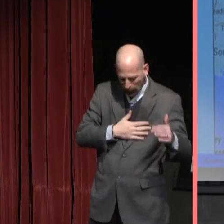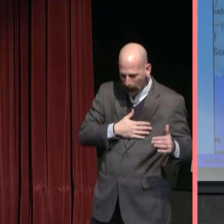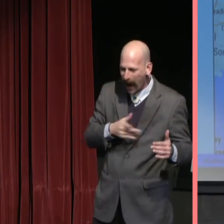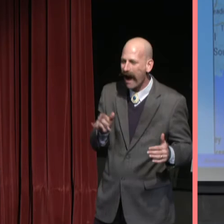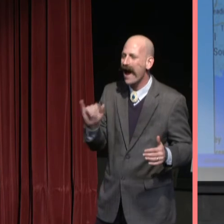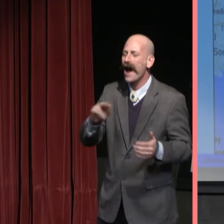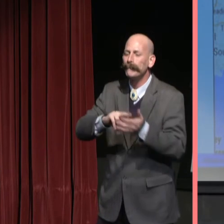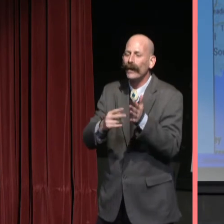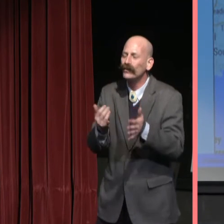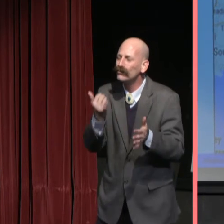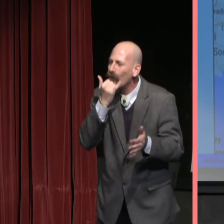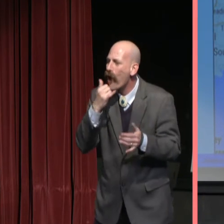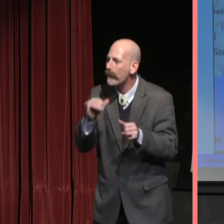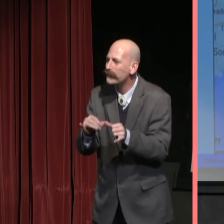This is what the GOLLUM program fixes.